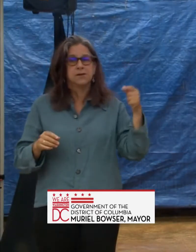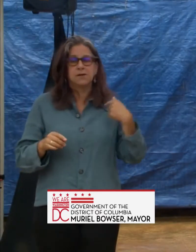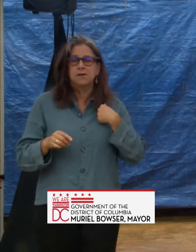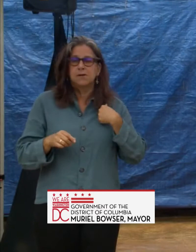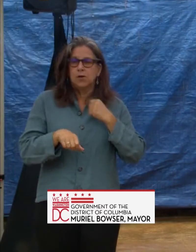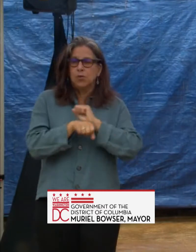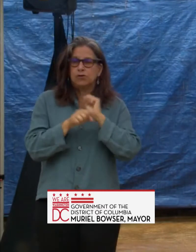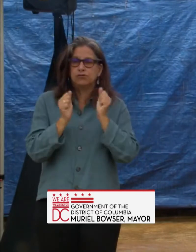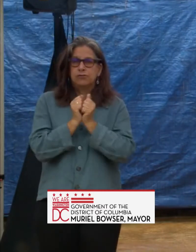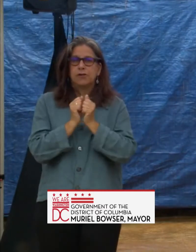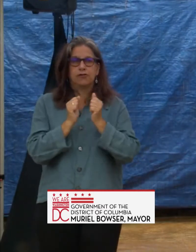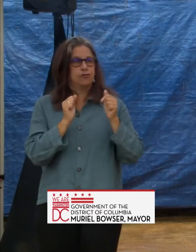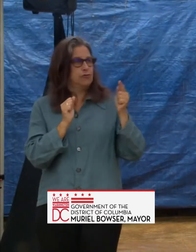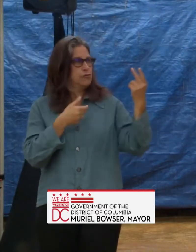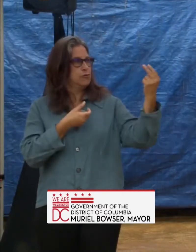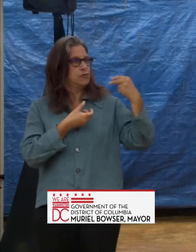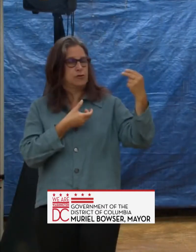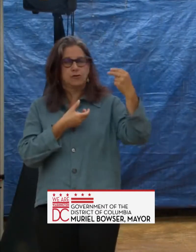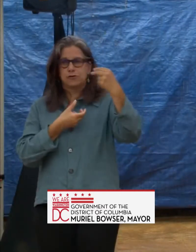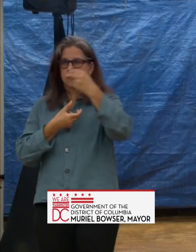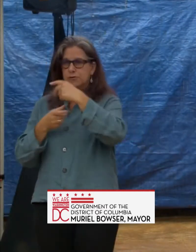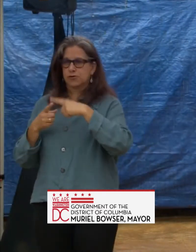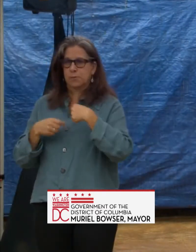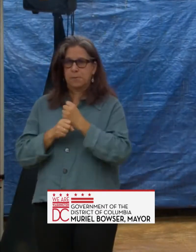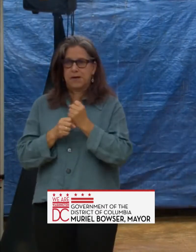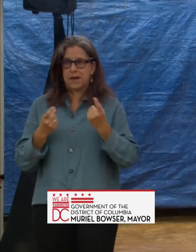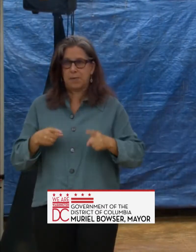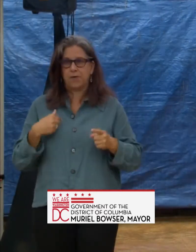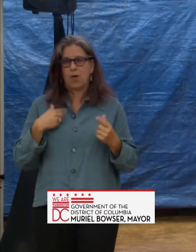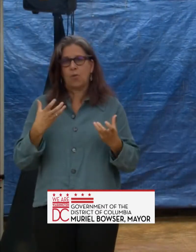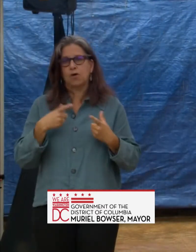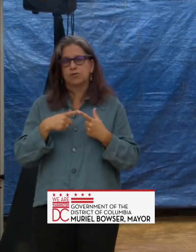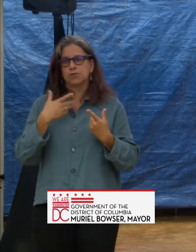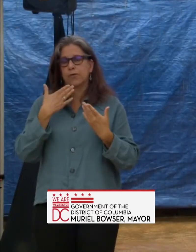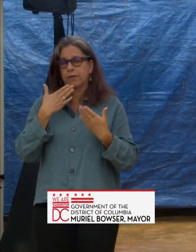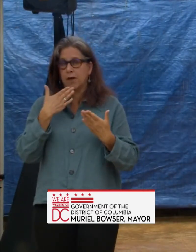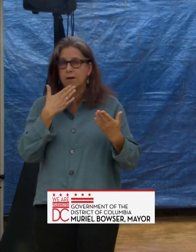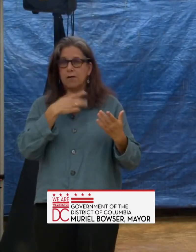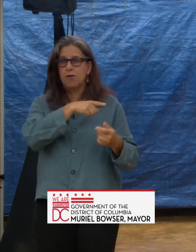SO I WOULD JUST WANT TO THANK AND ACKNOWLEDGE ALL OF THE PEOPLE WHO HAVE BEEN A PART OF THAT AND ESPECIALLY THE